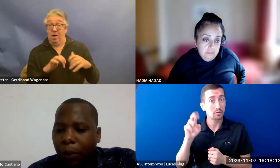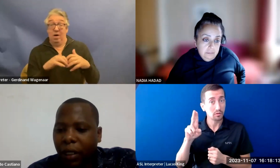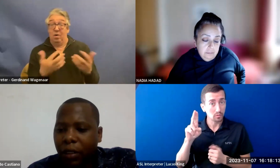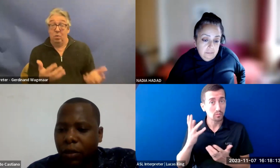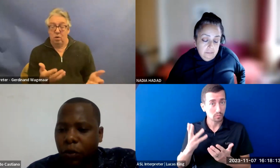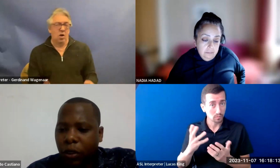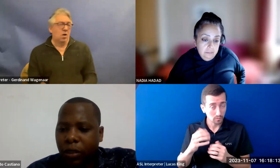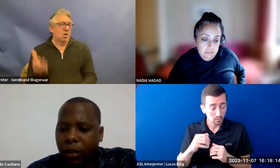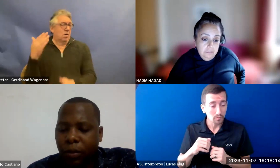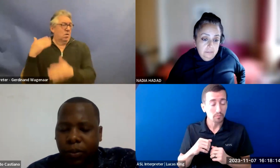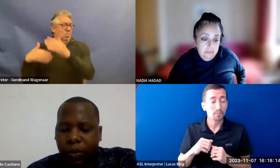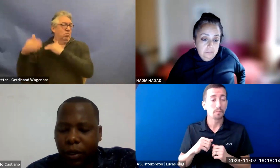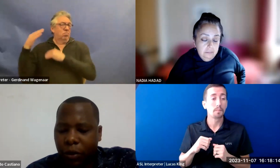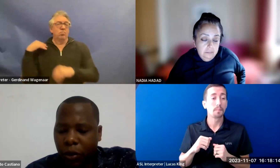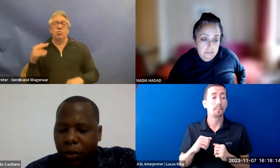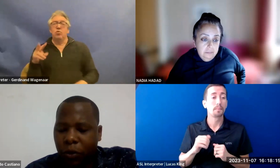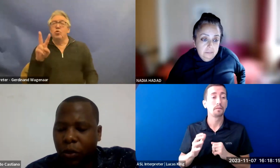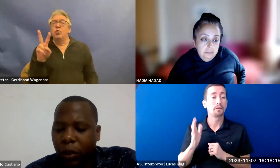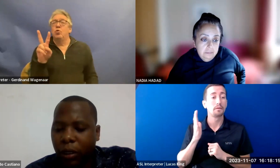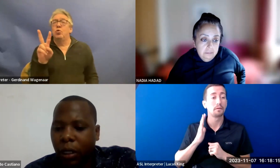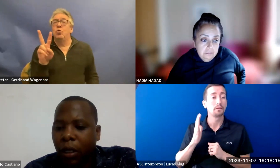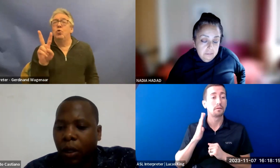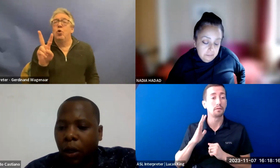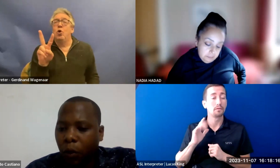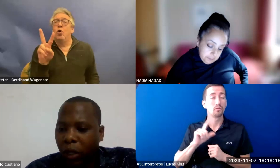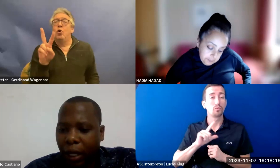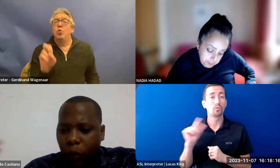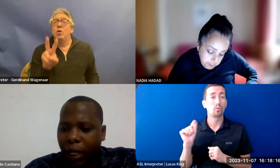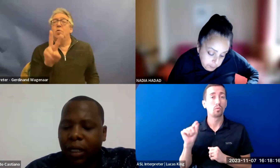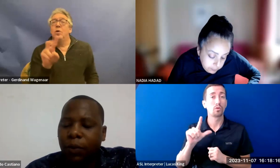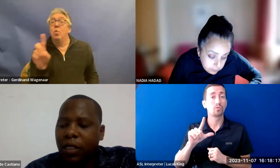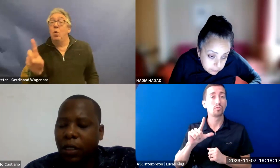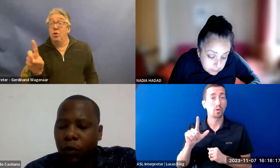back in 2021, we had a meeting